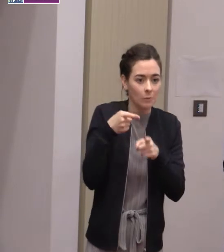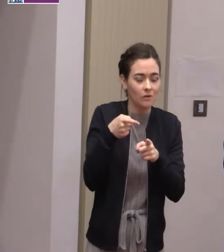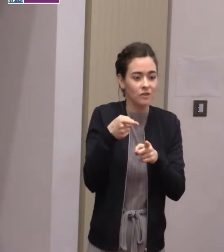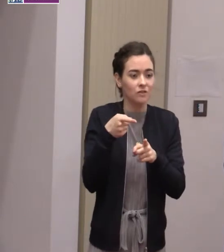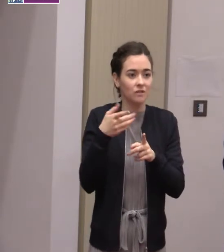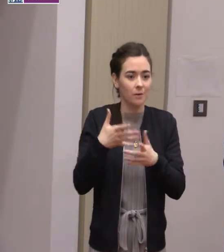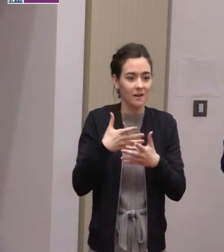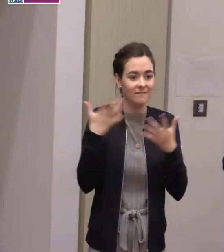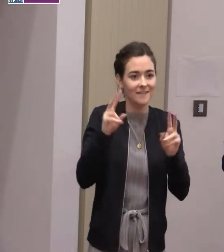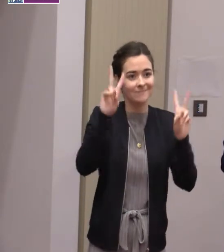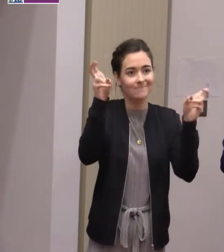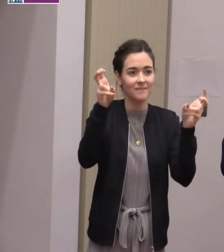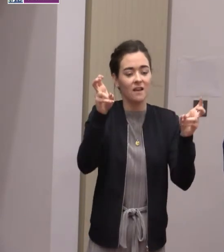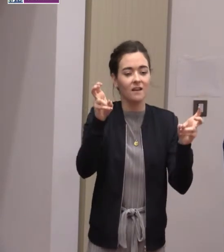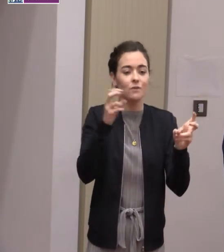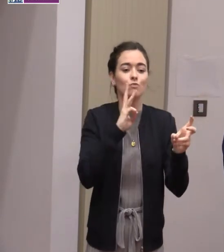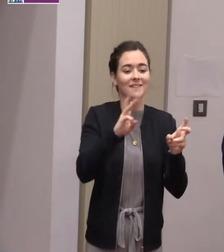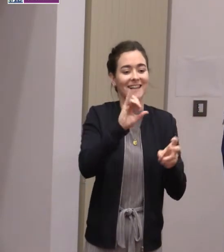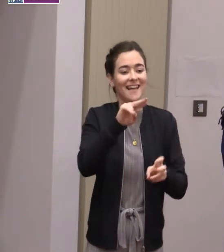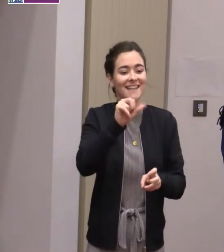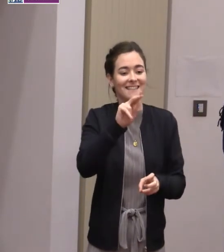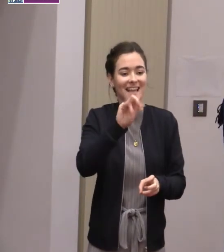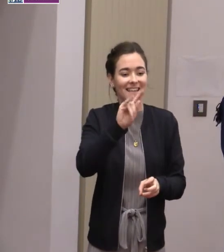that is unfortunately the language of the law.